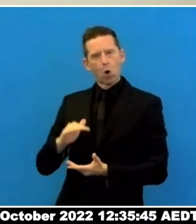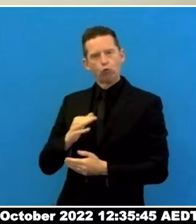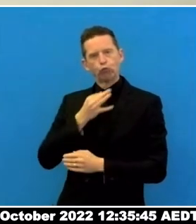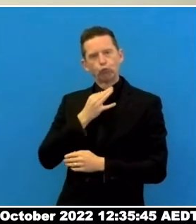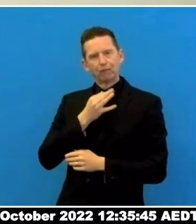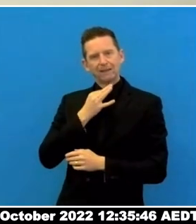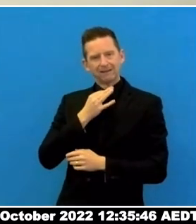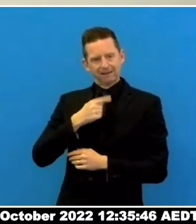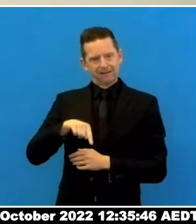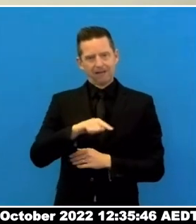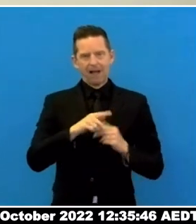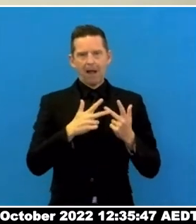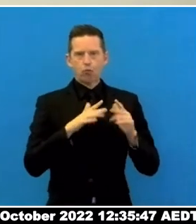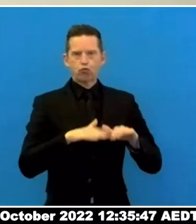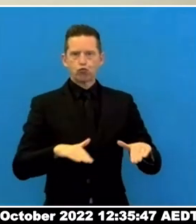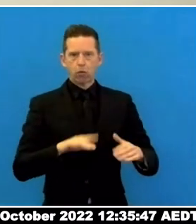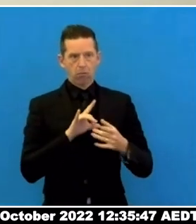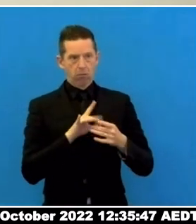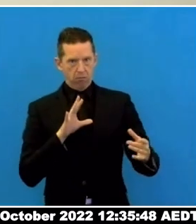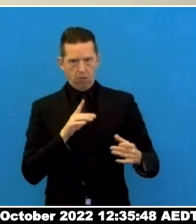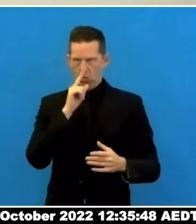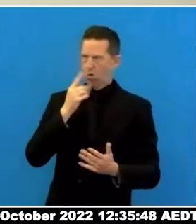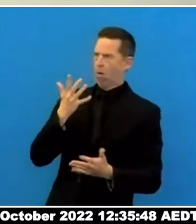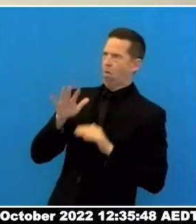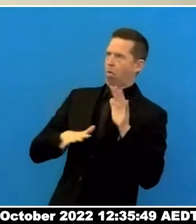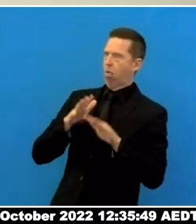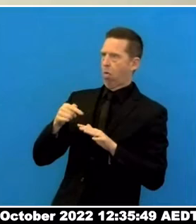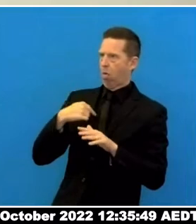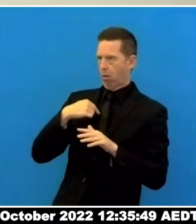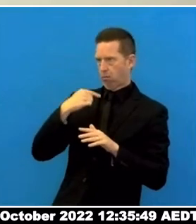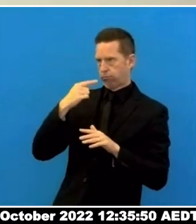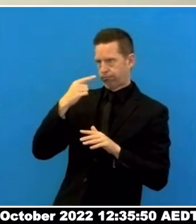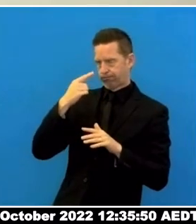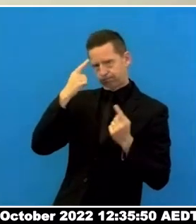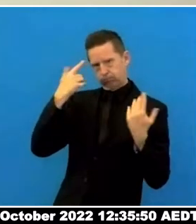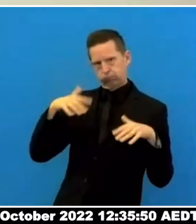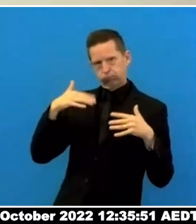also then having mental health issues and development and attachment issues later in their lives.